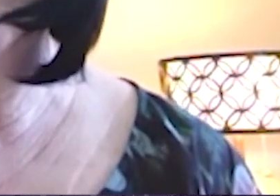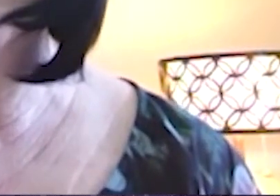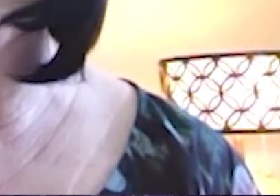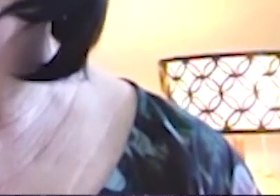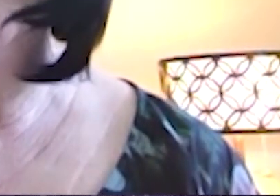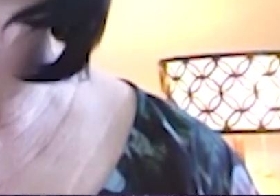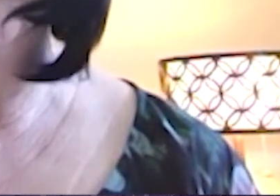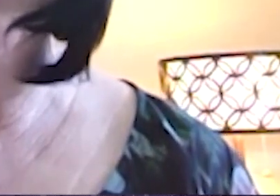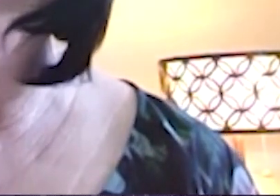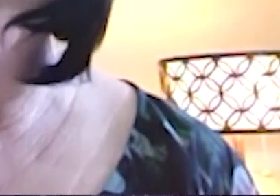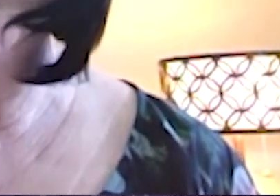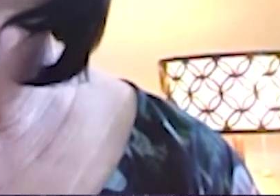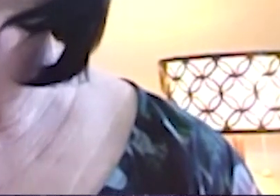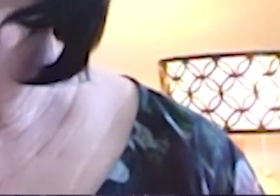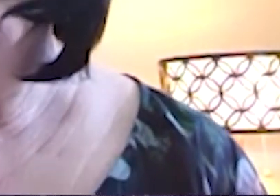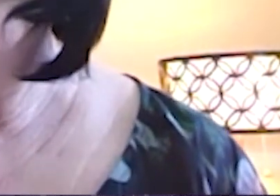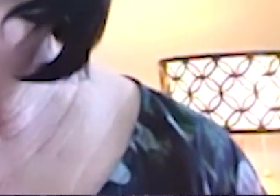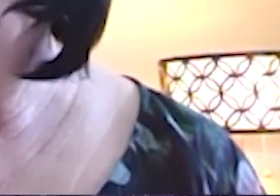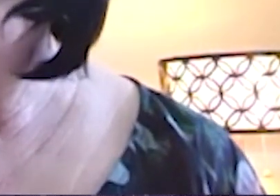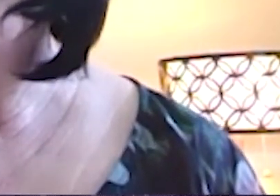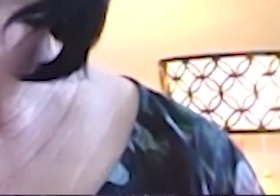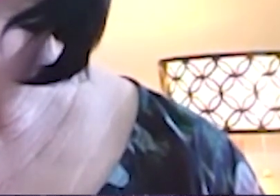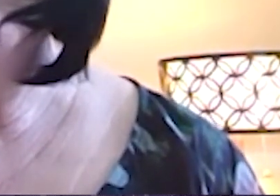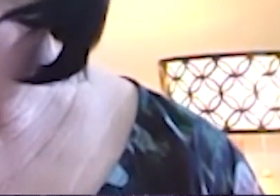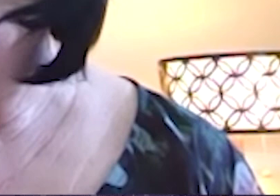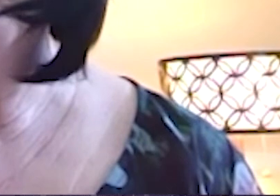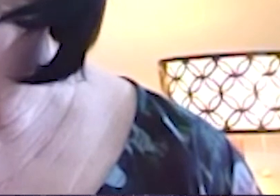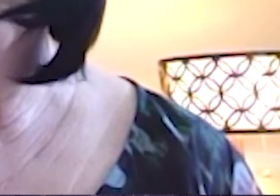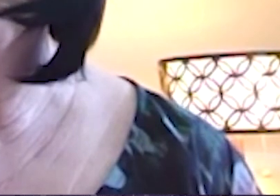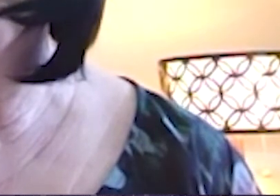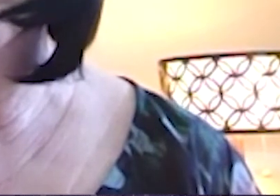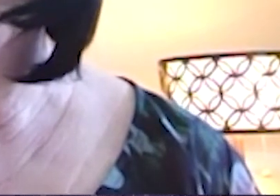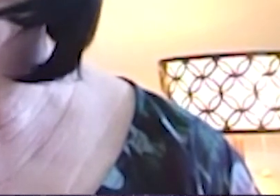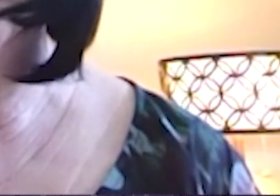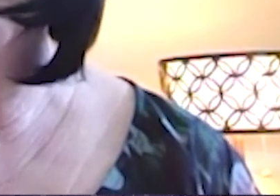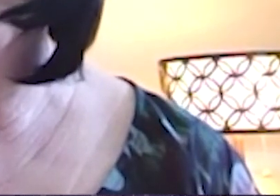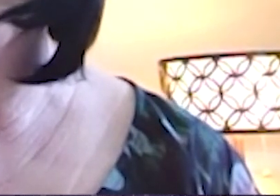of uncertainty and change, we can begin to highlight the important role these children play